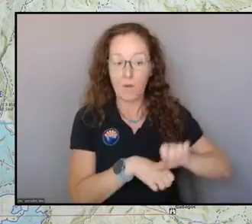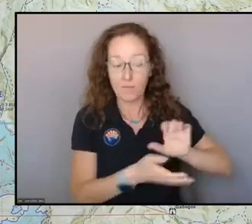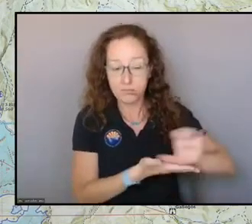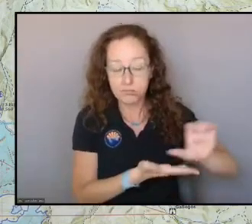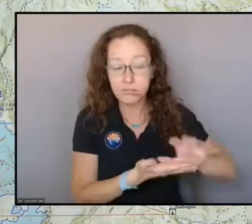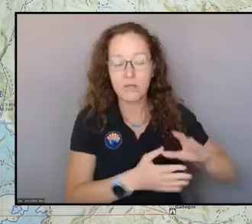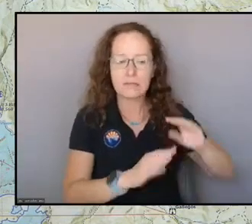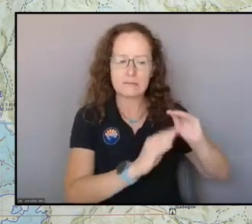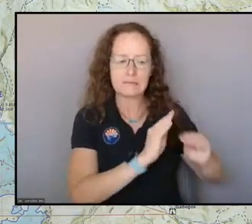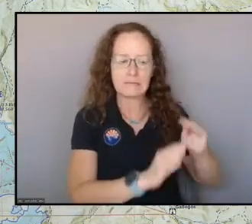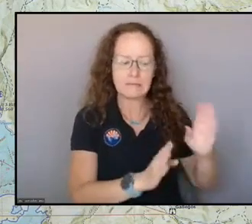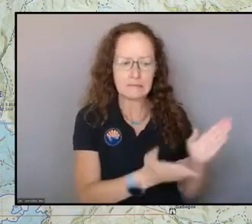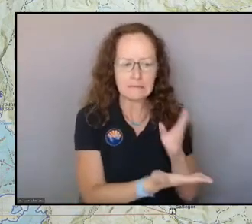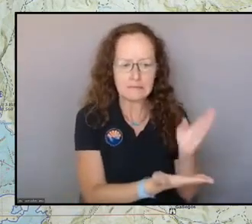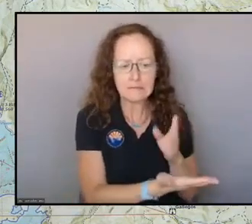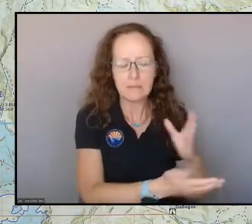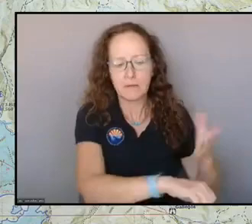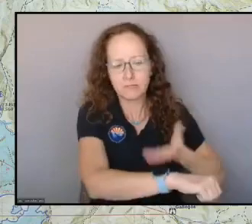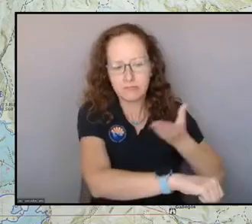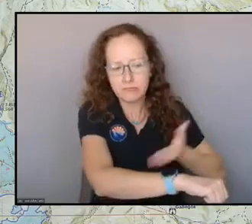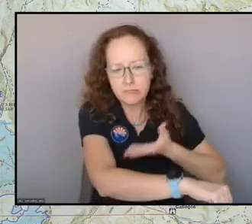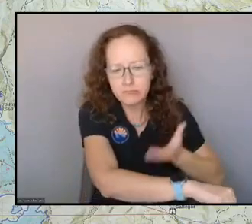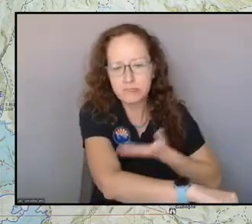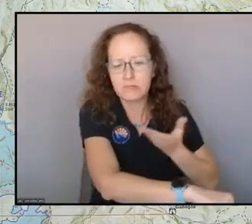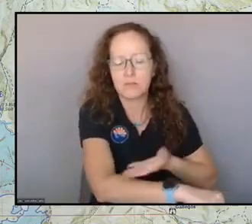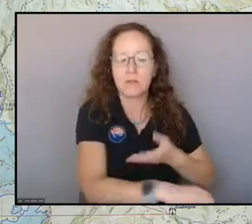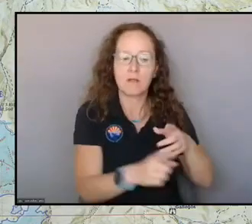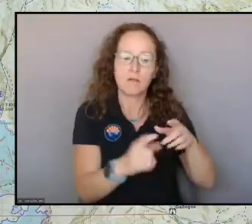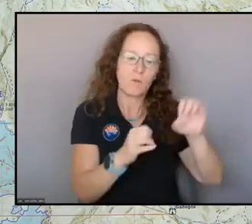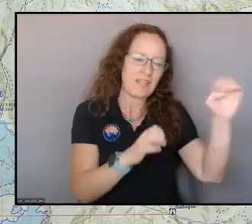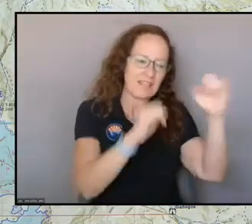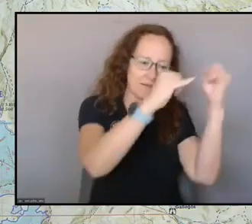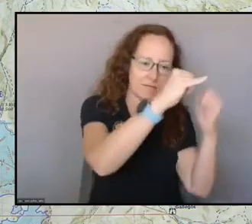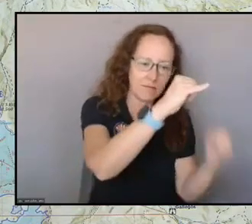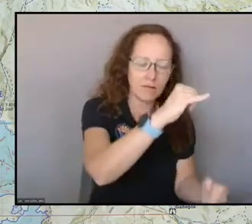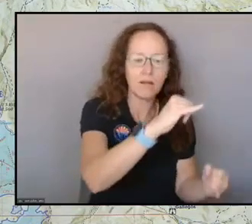IT IS MY UNDERSTANDING WE WON'T BE DOING ANY WORK ON